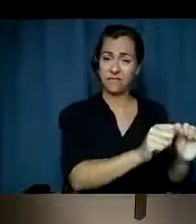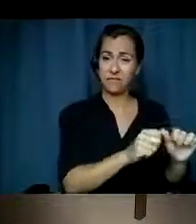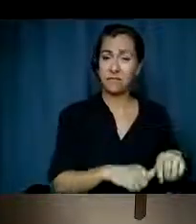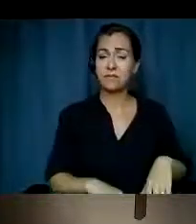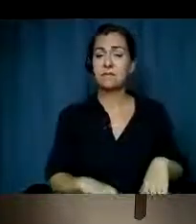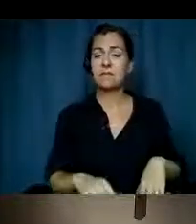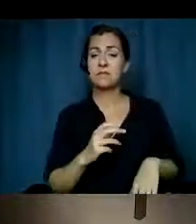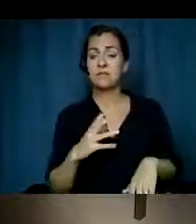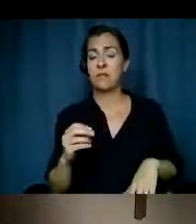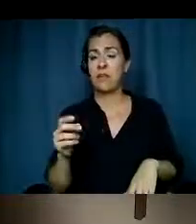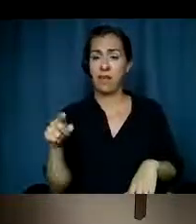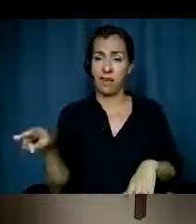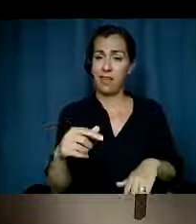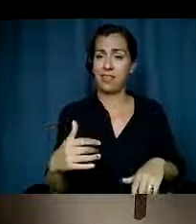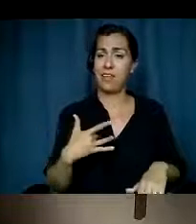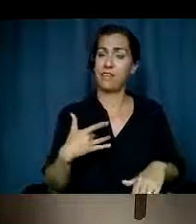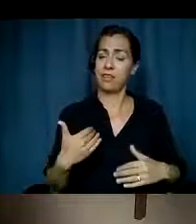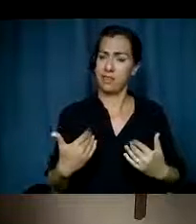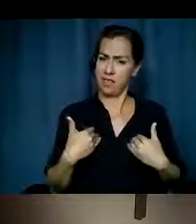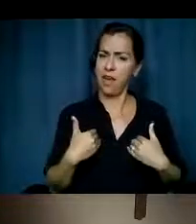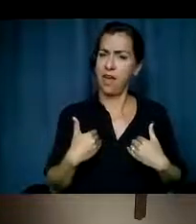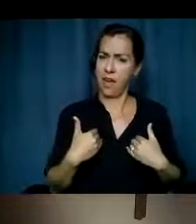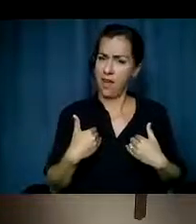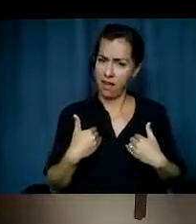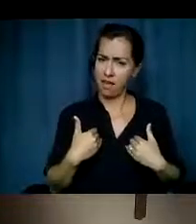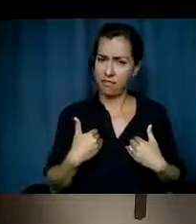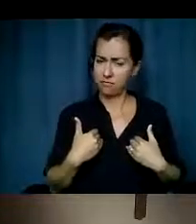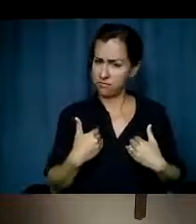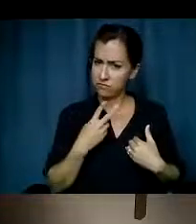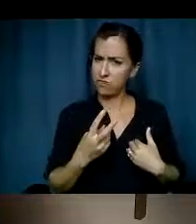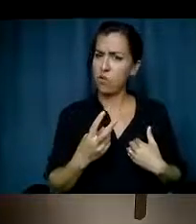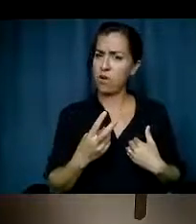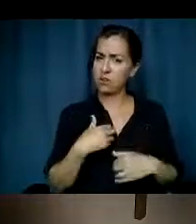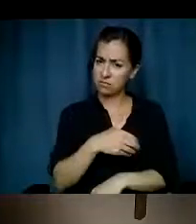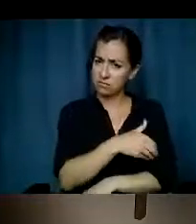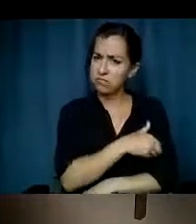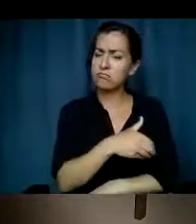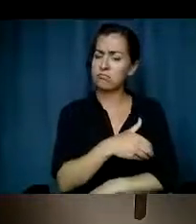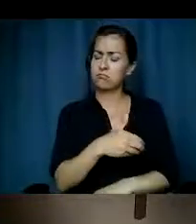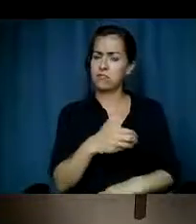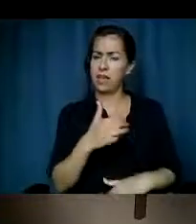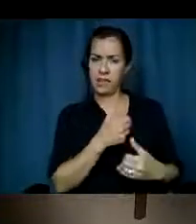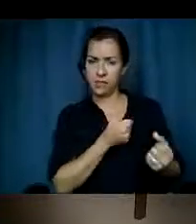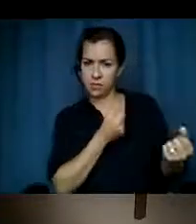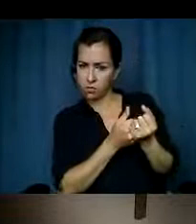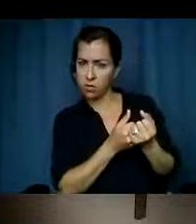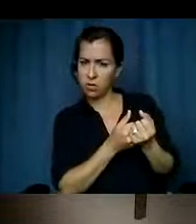about the issues that impact their life, and to have access to training and information to learn more about these things.